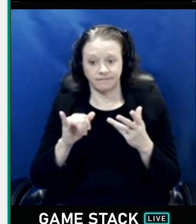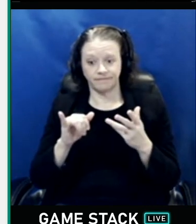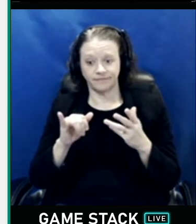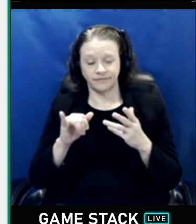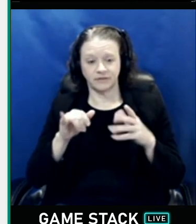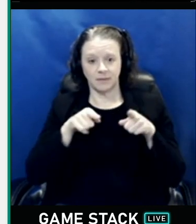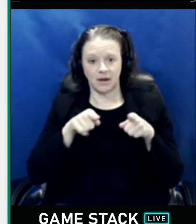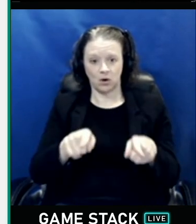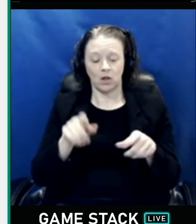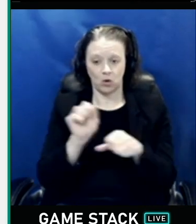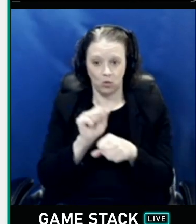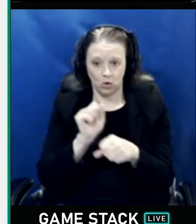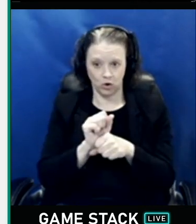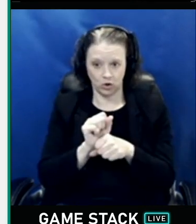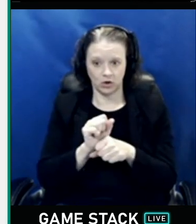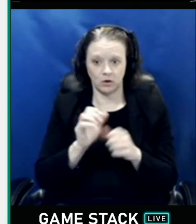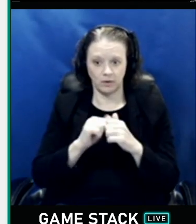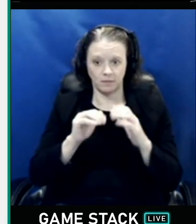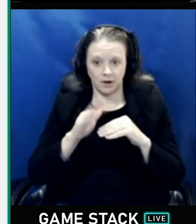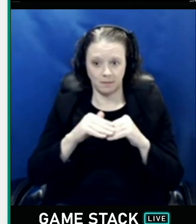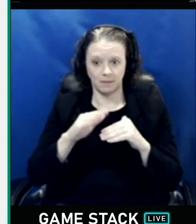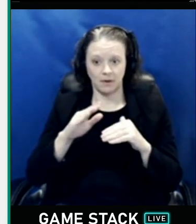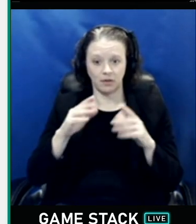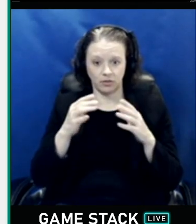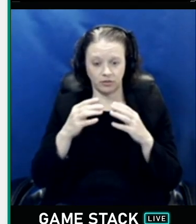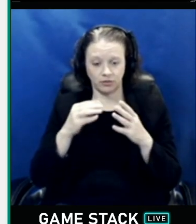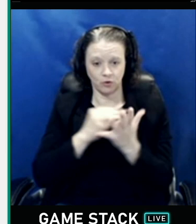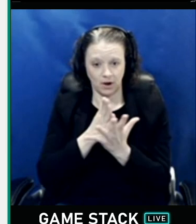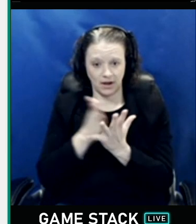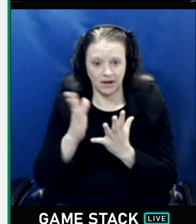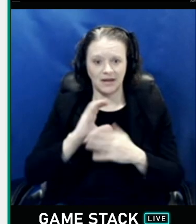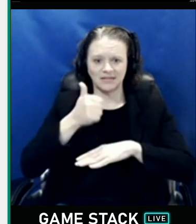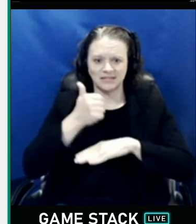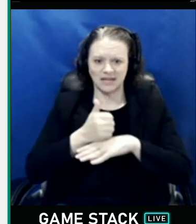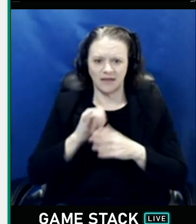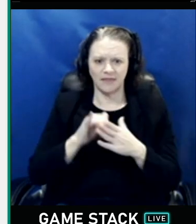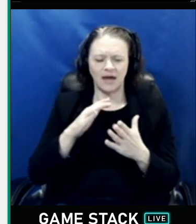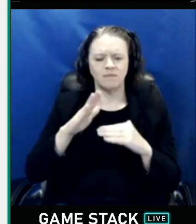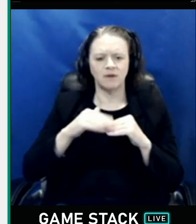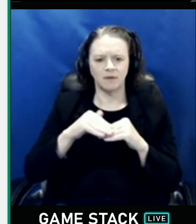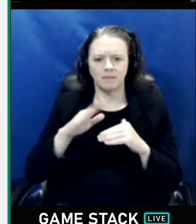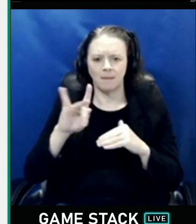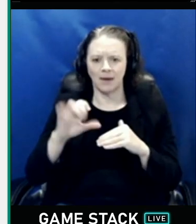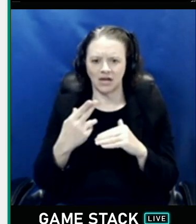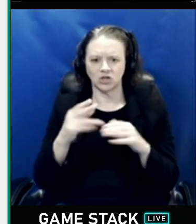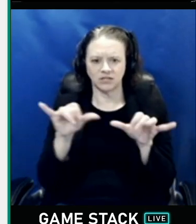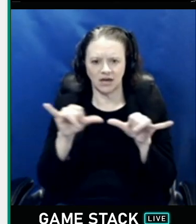thread. Try minimizing page contention by setting the minimum batch size such that its data is at least one page.